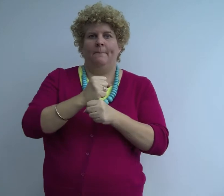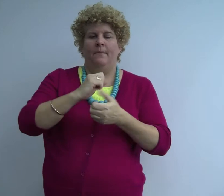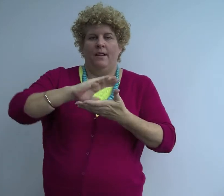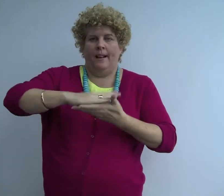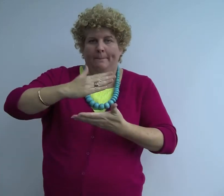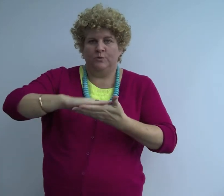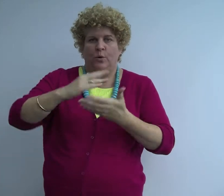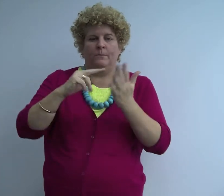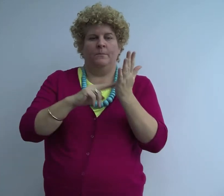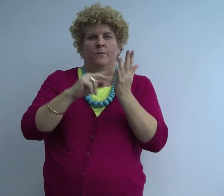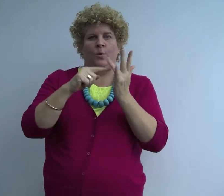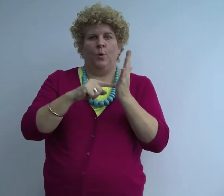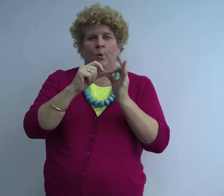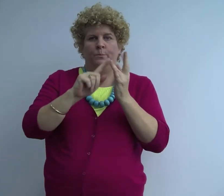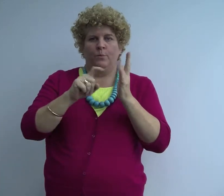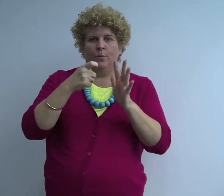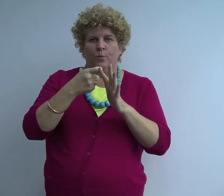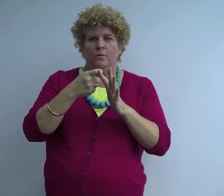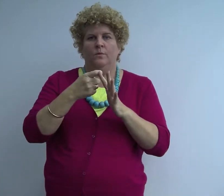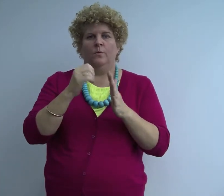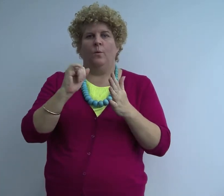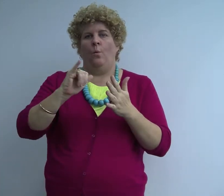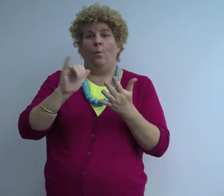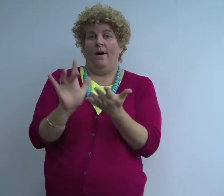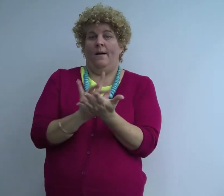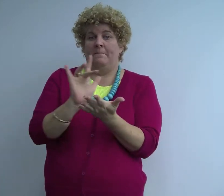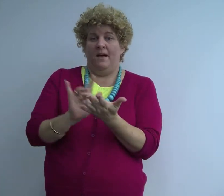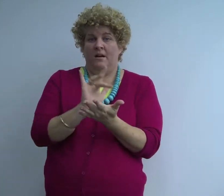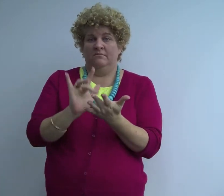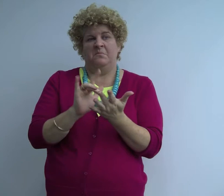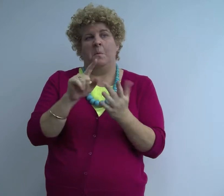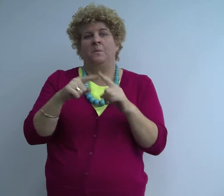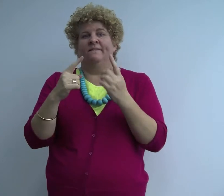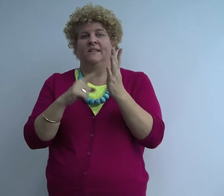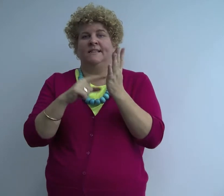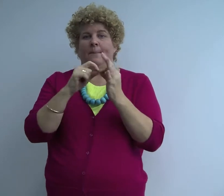such as a laptop, a notebook or a tablet, such as an iPad.